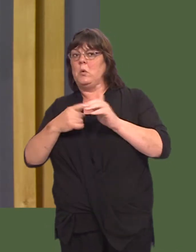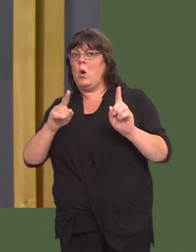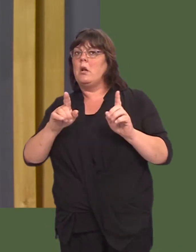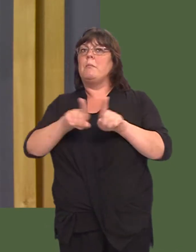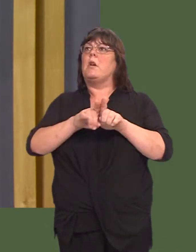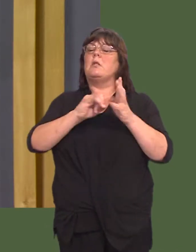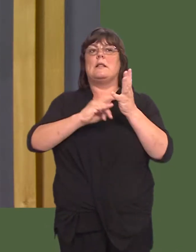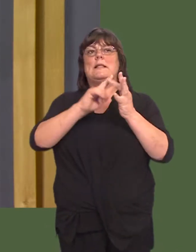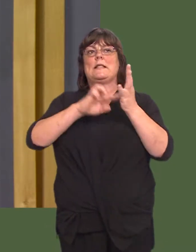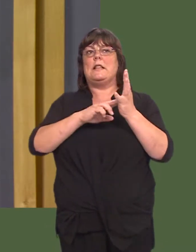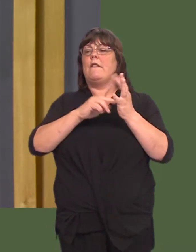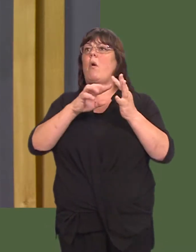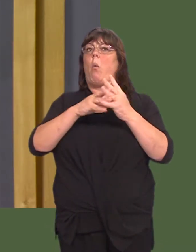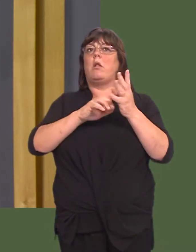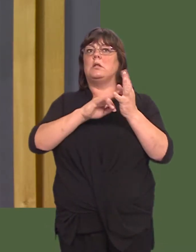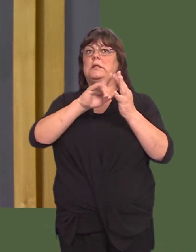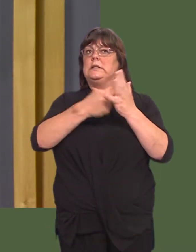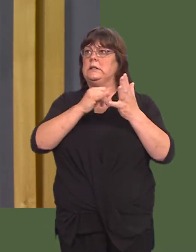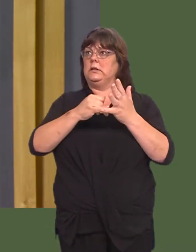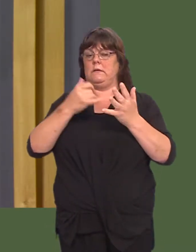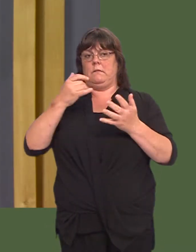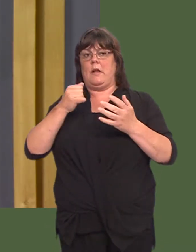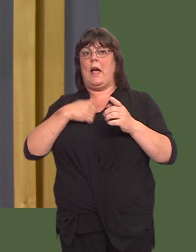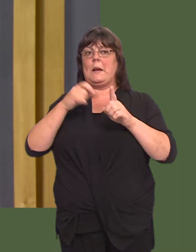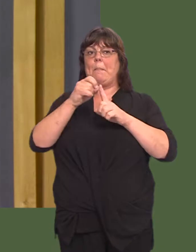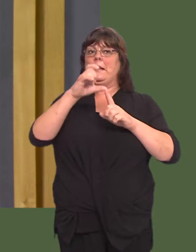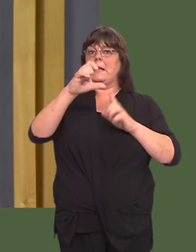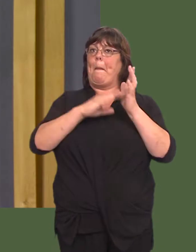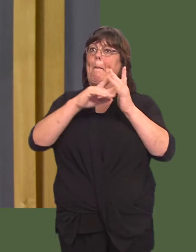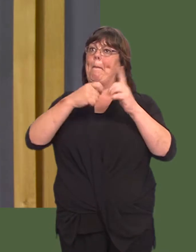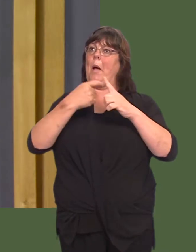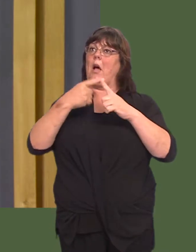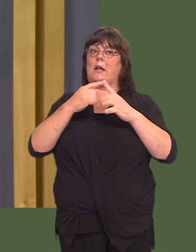Steve Walters of the Offside Trust, and, indeed, one of my own constituents, PC Mike Smith,